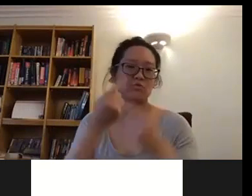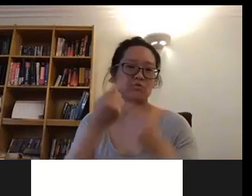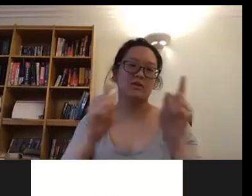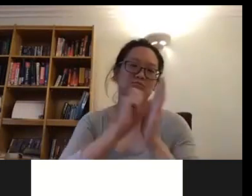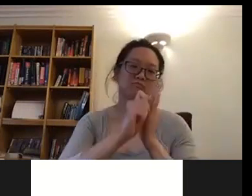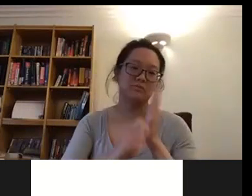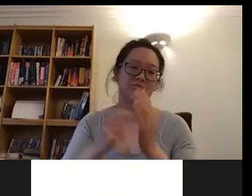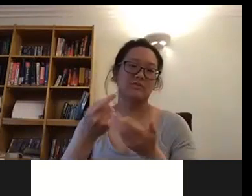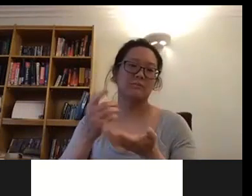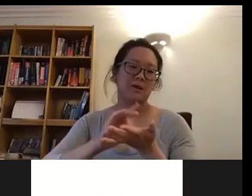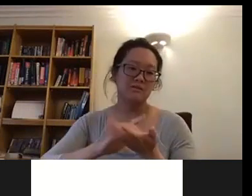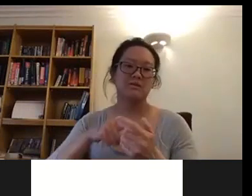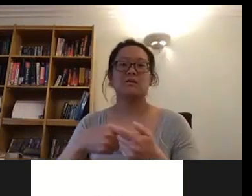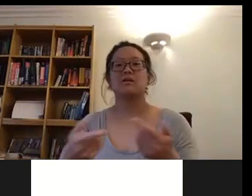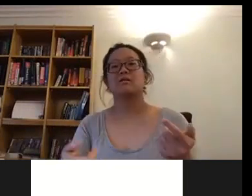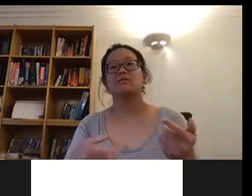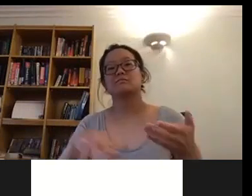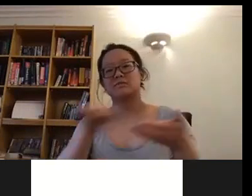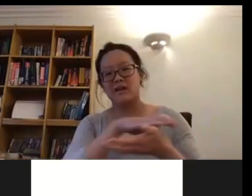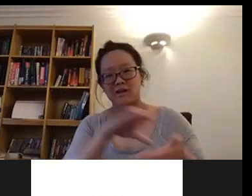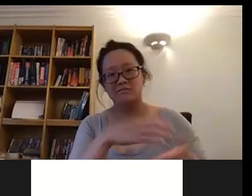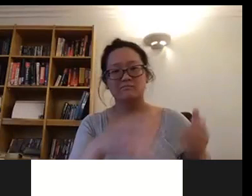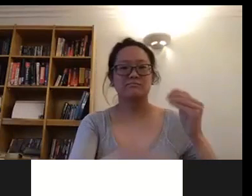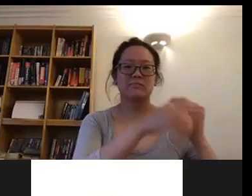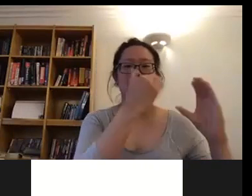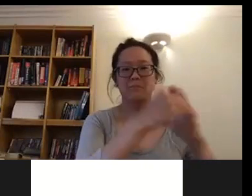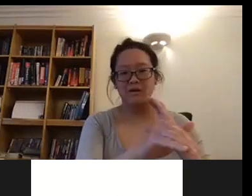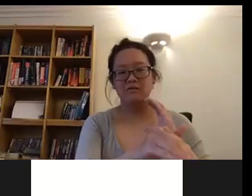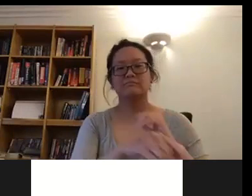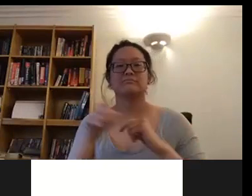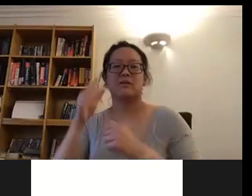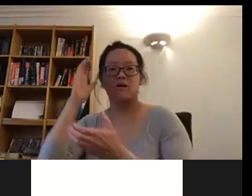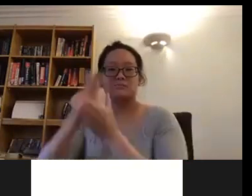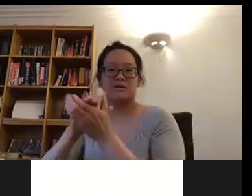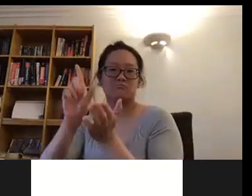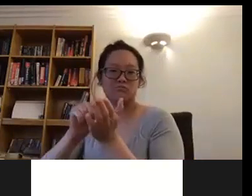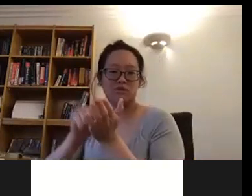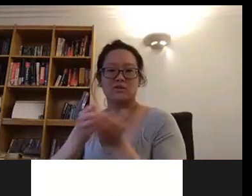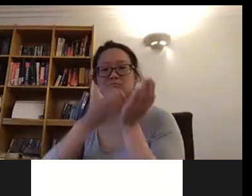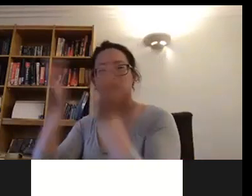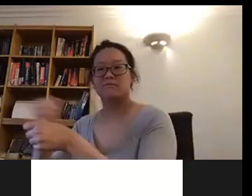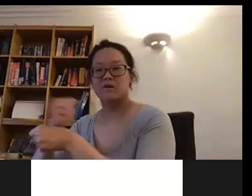Or whether they would have had a need to write a new prescription, you know,